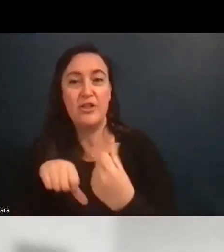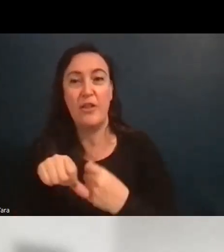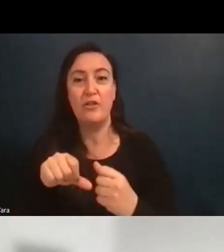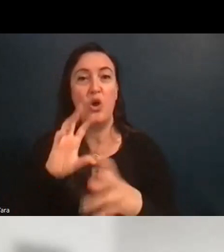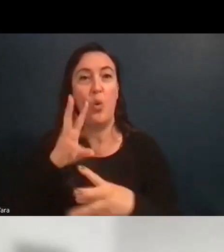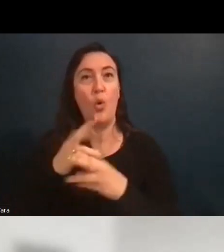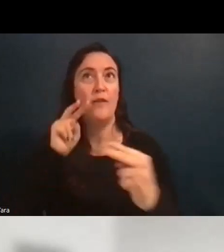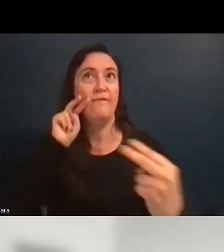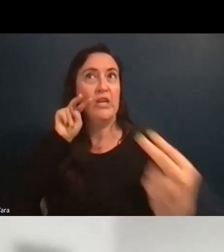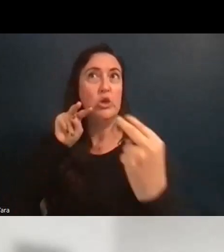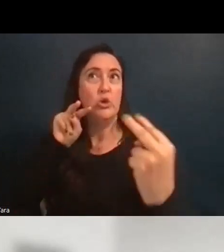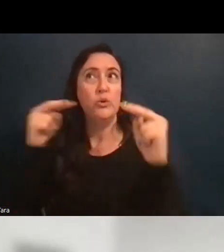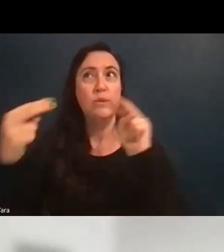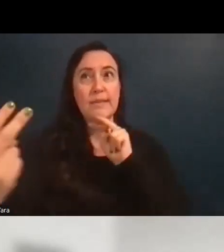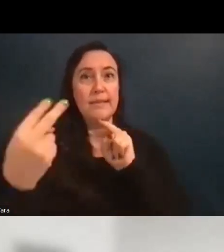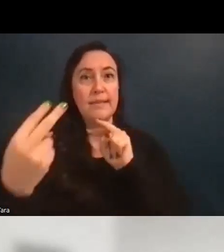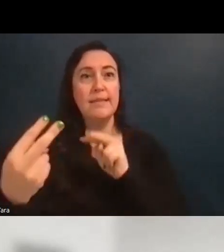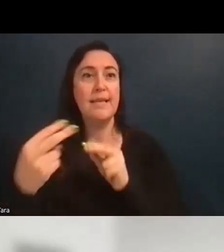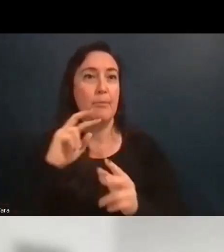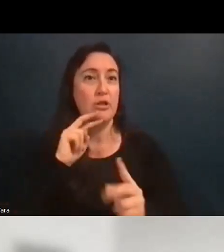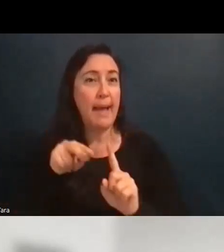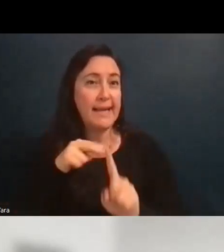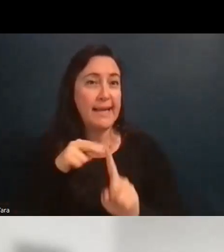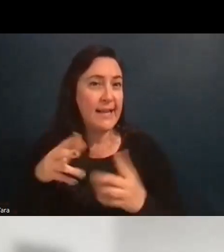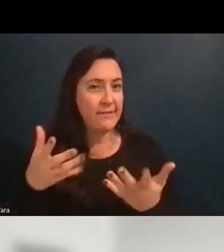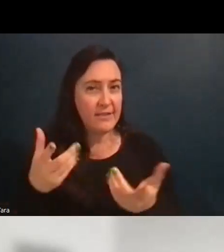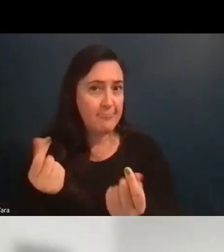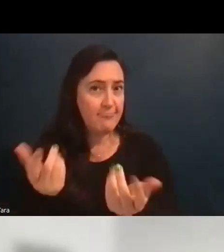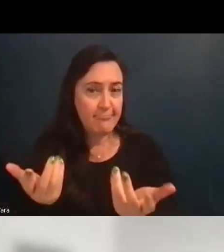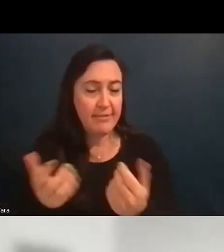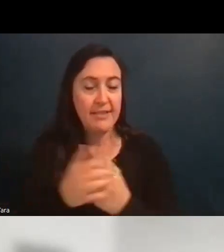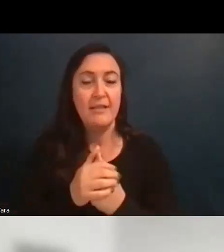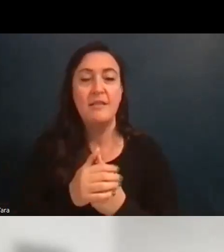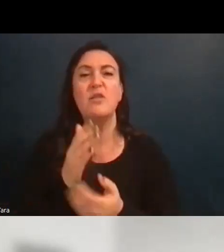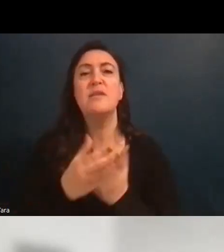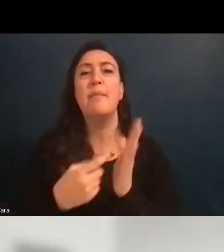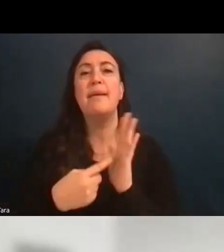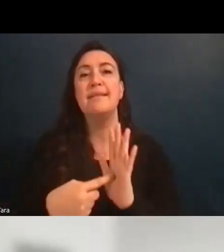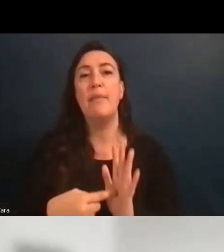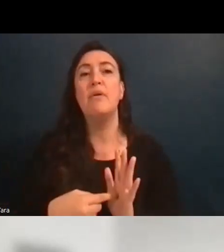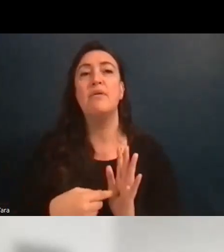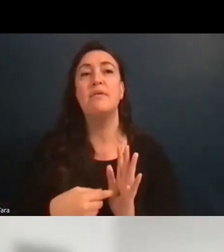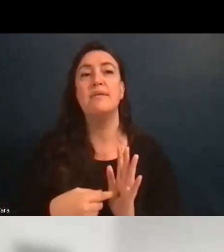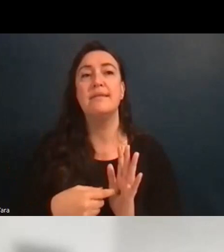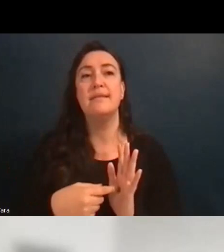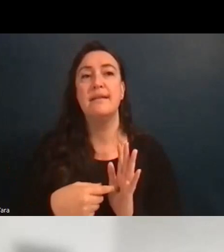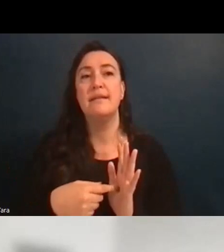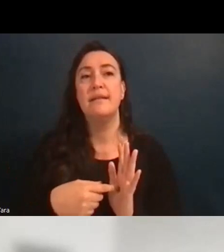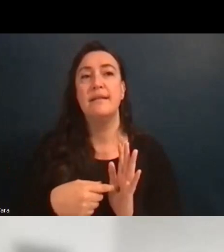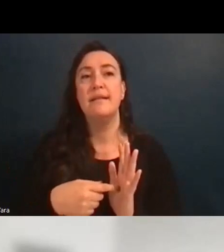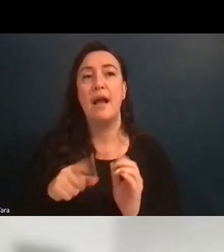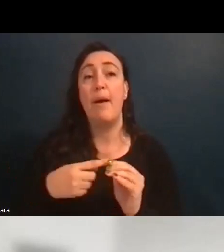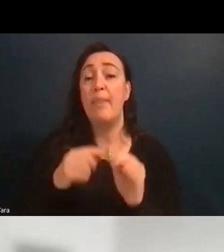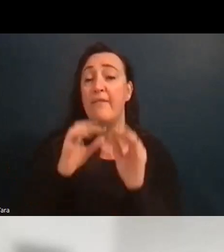So some examples that one participant asked about are frameworks from facilitators, team members, skills, qualities,